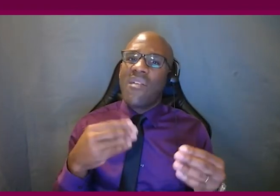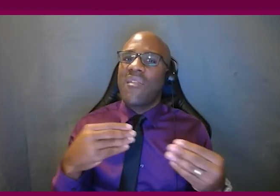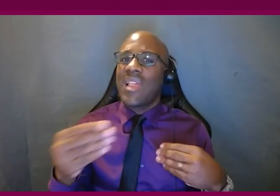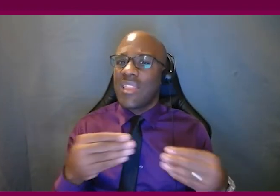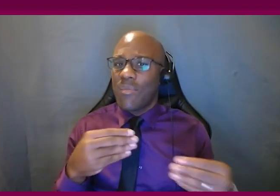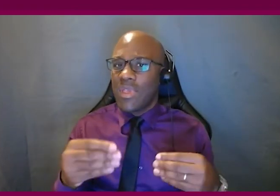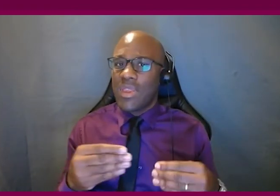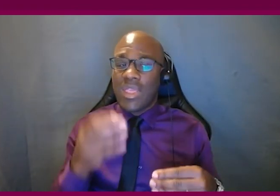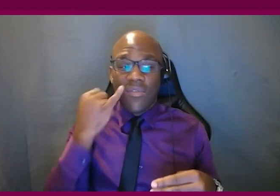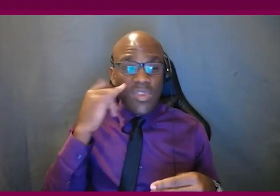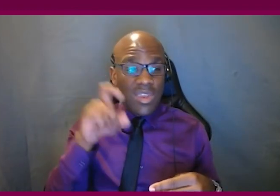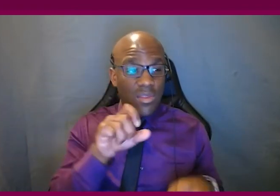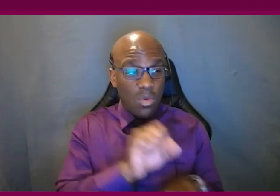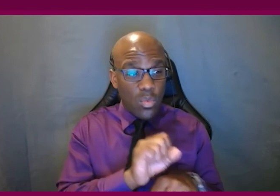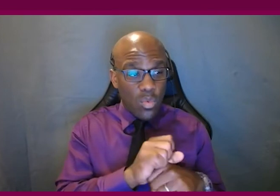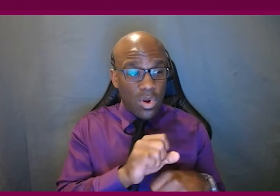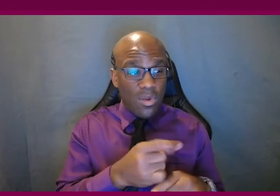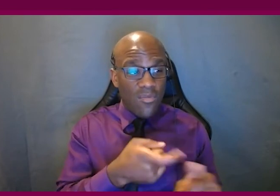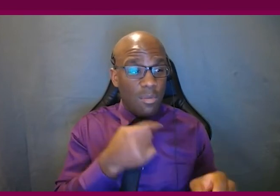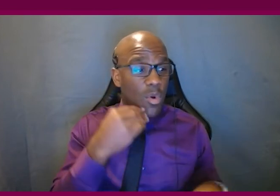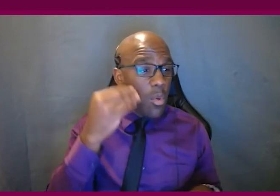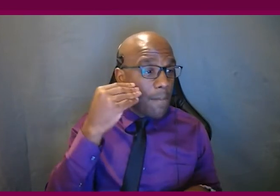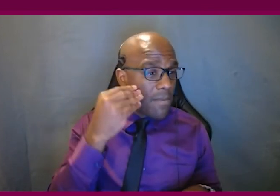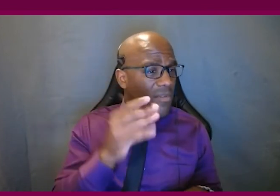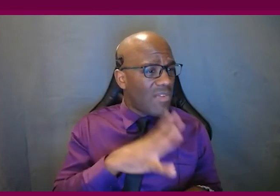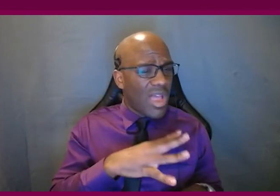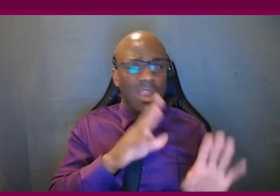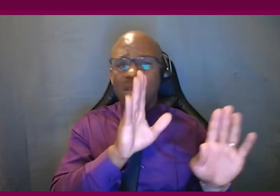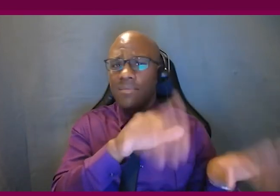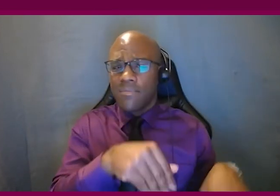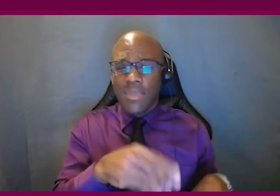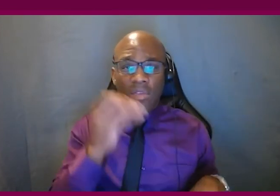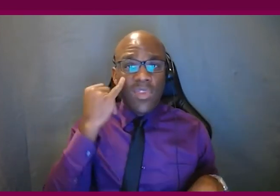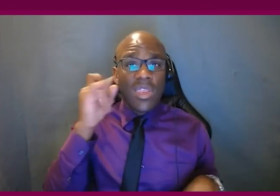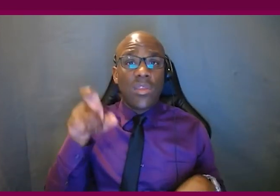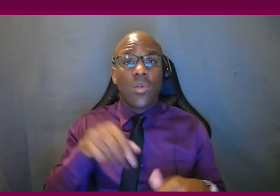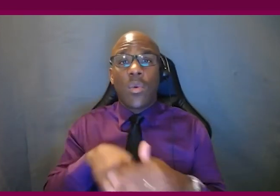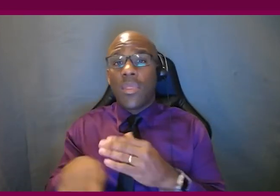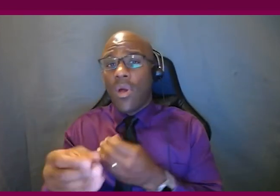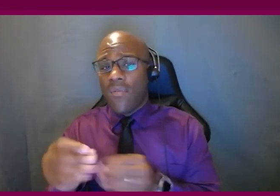needs more of a commonplace thing, checking in with every single employee or every single